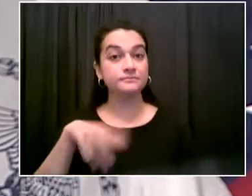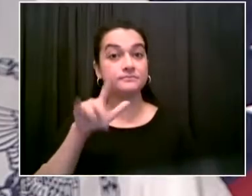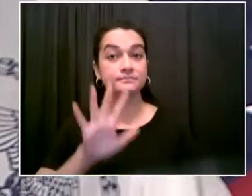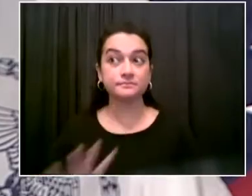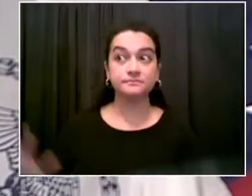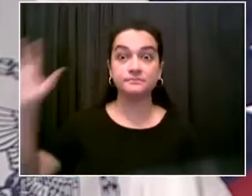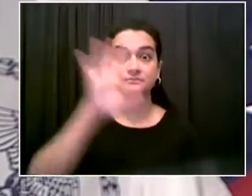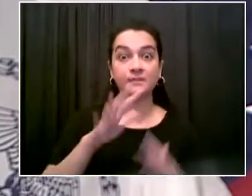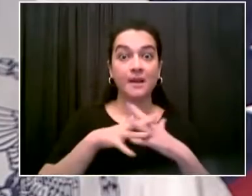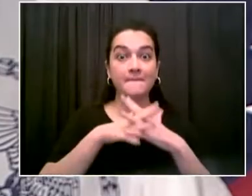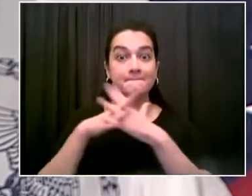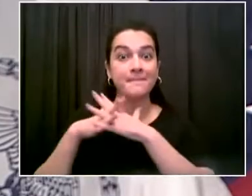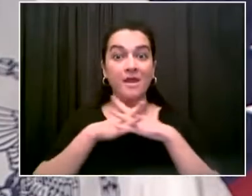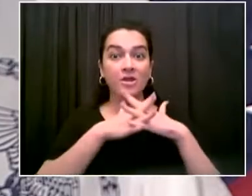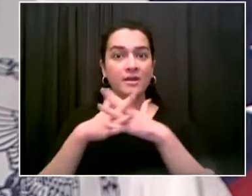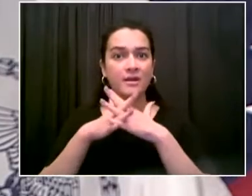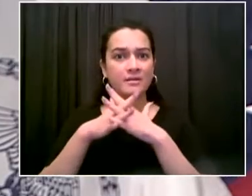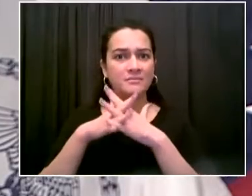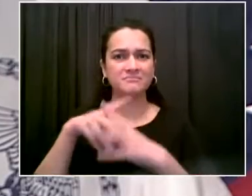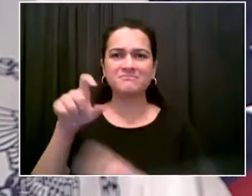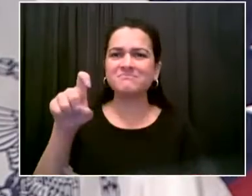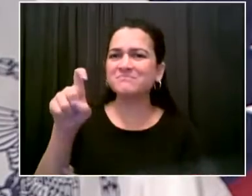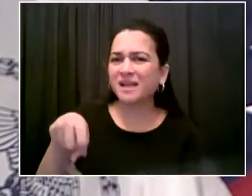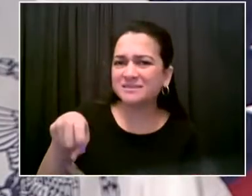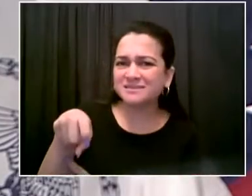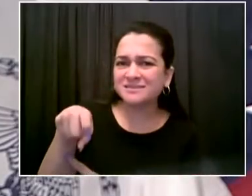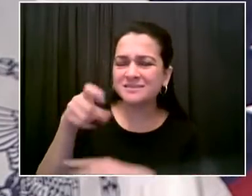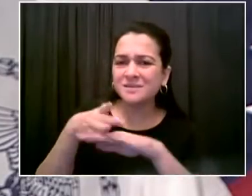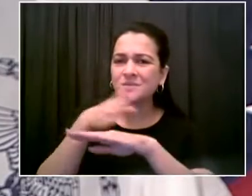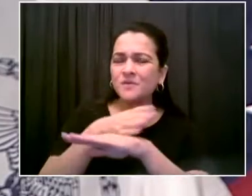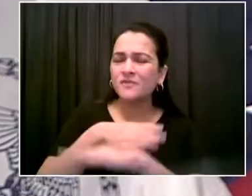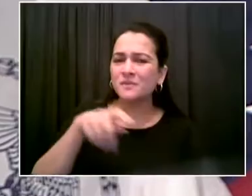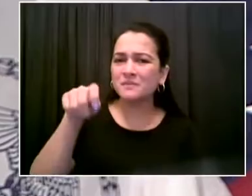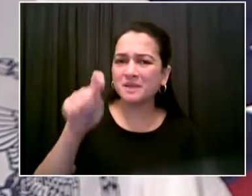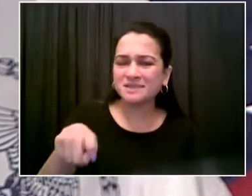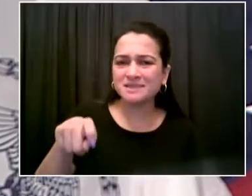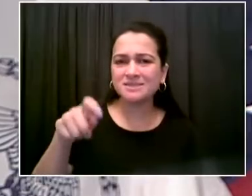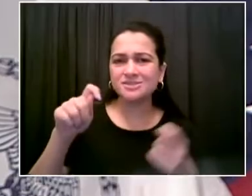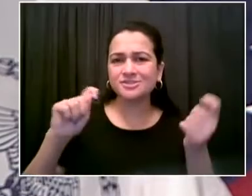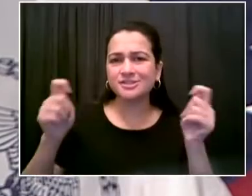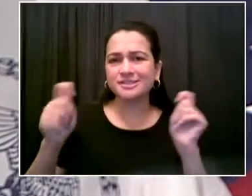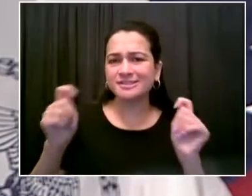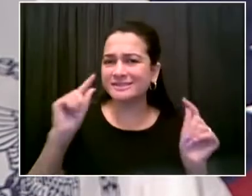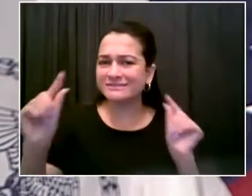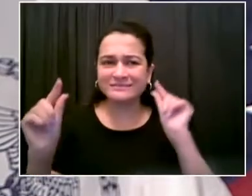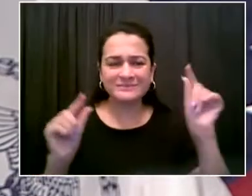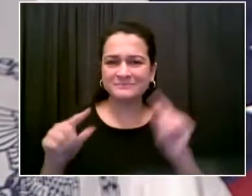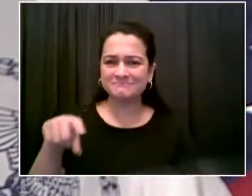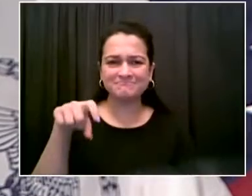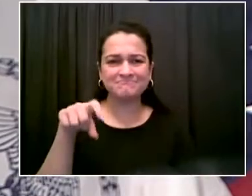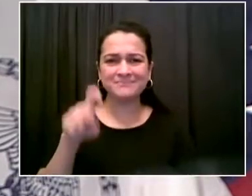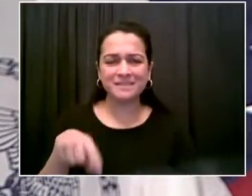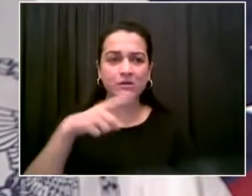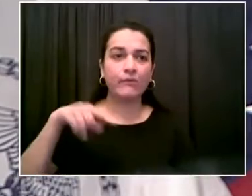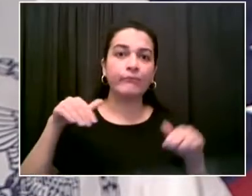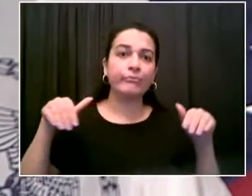EMPHASIZE S I THIS. IT CAN BE DONE. THE LIE THIS SO